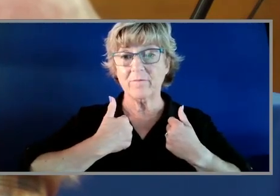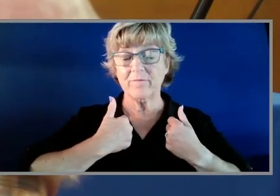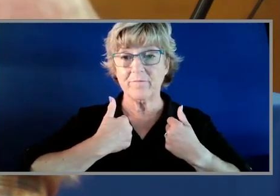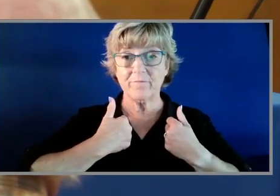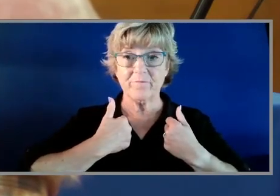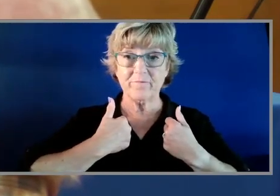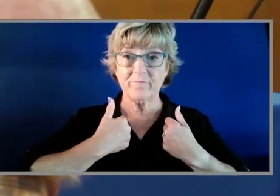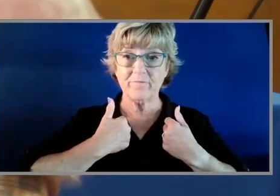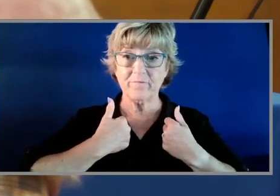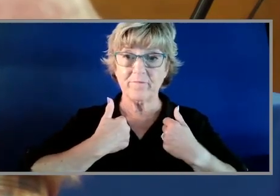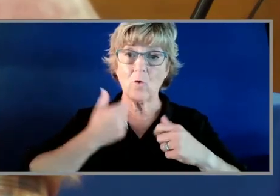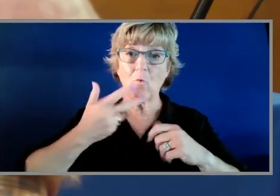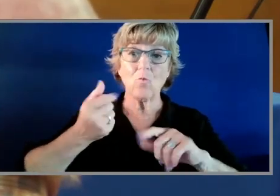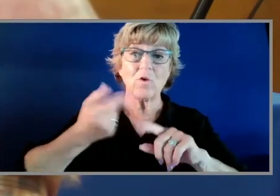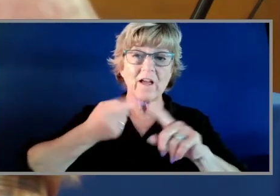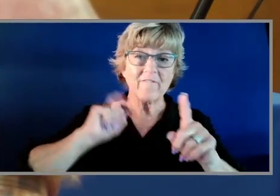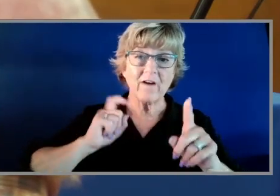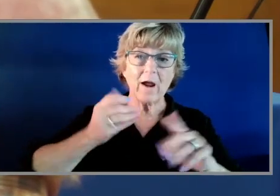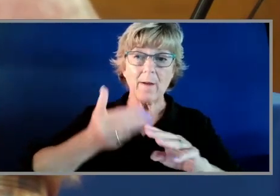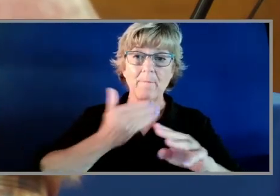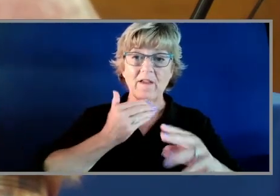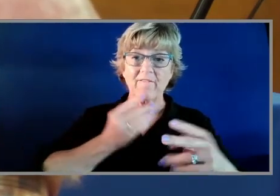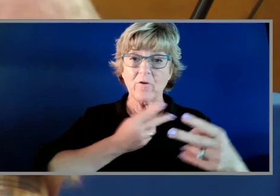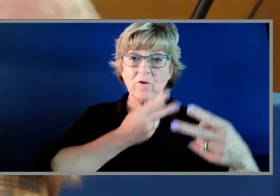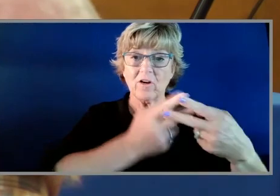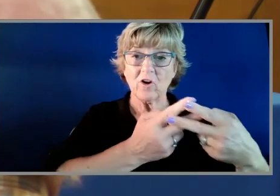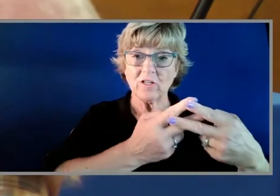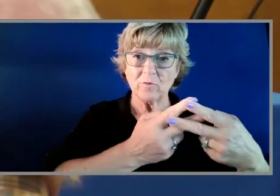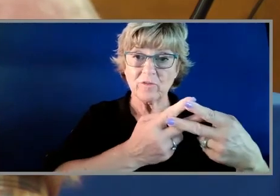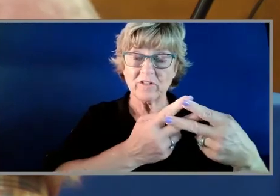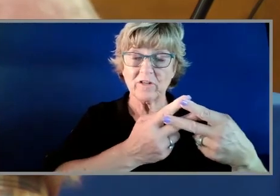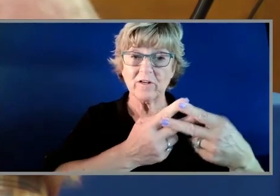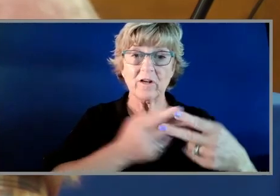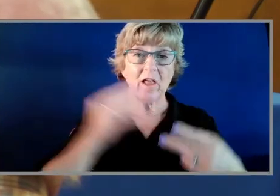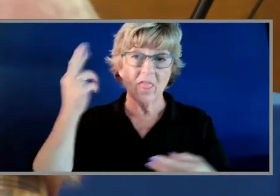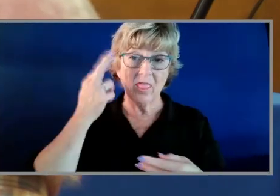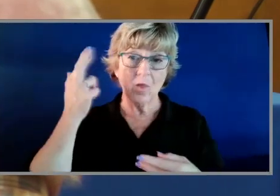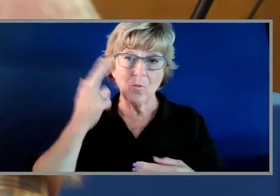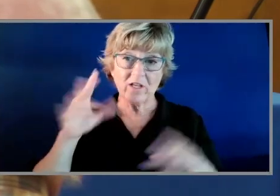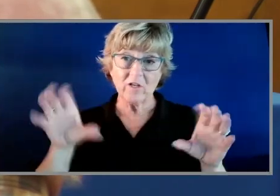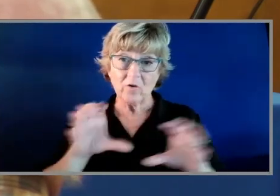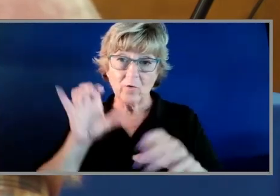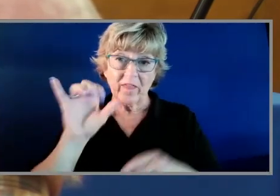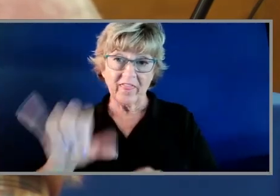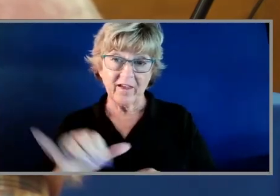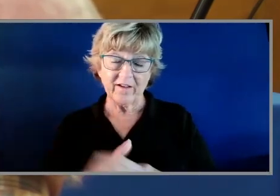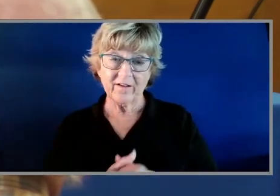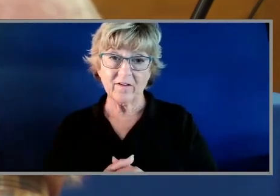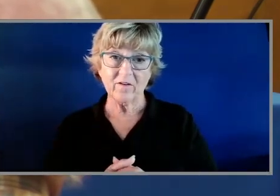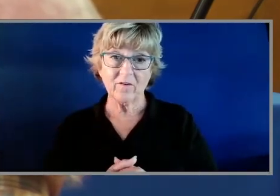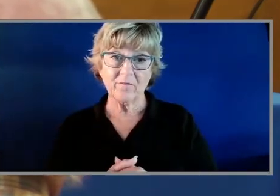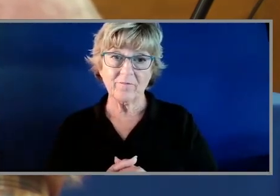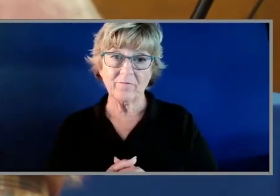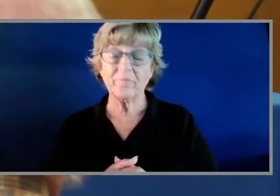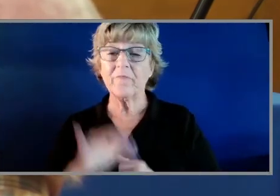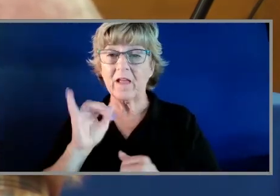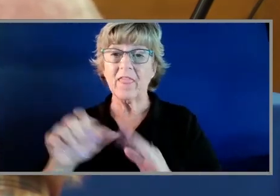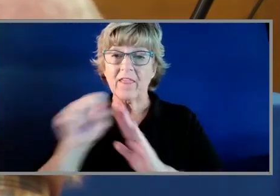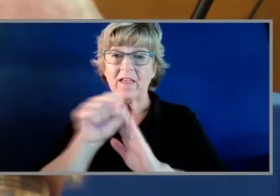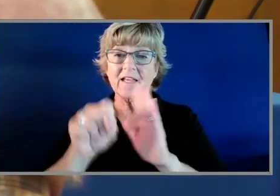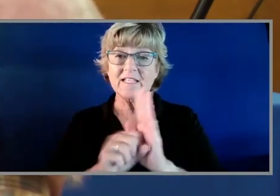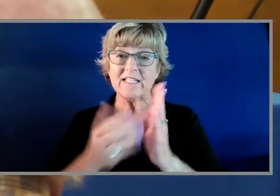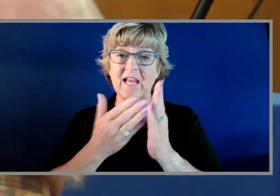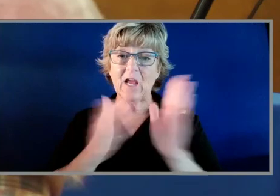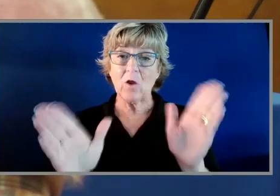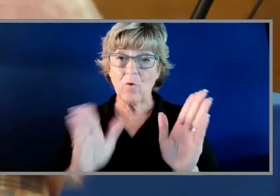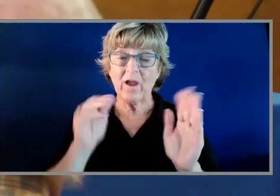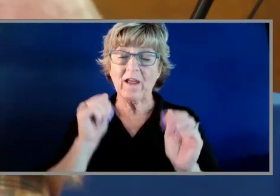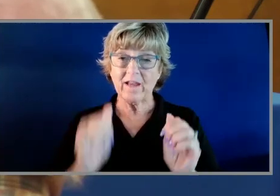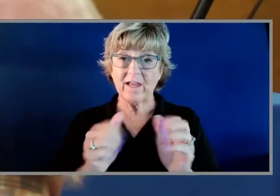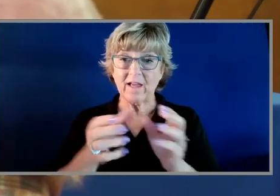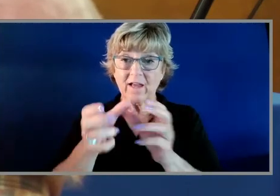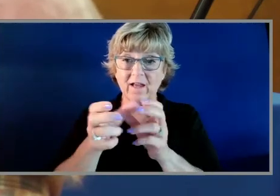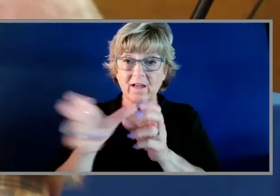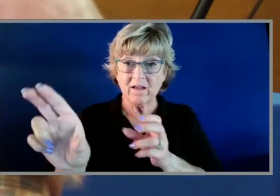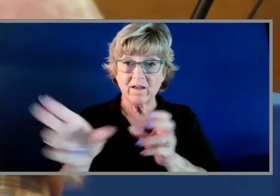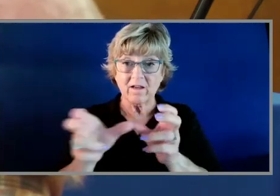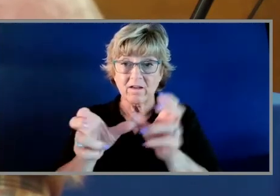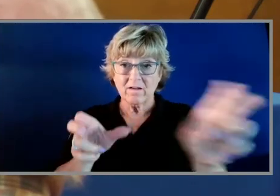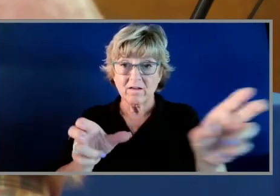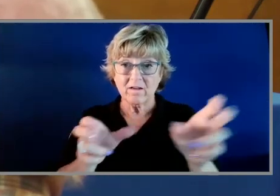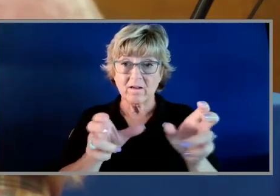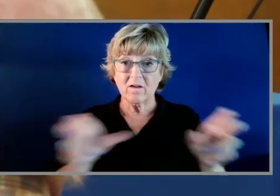Studio: And the address that that that incarcerated person was from prior to their incarceration and the reason to